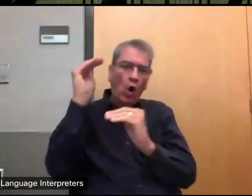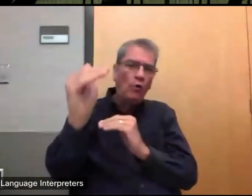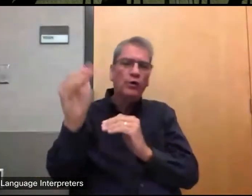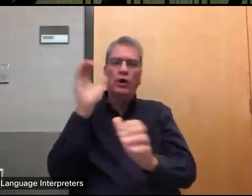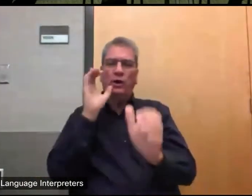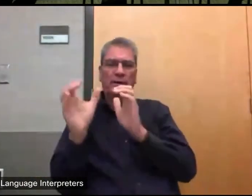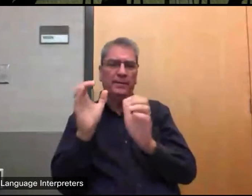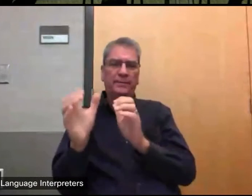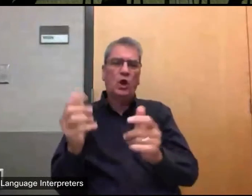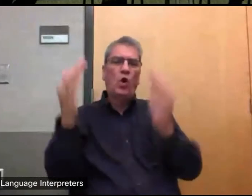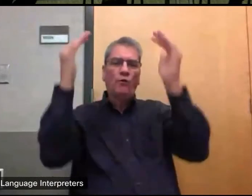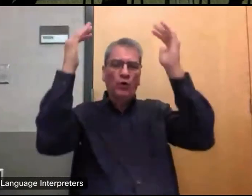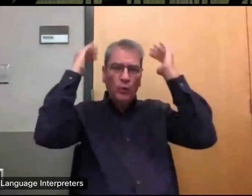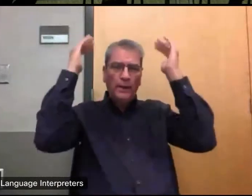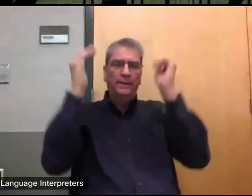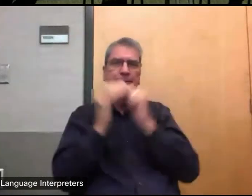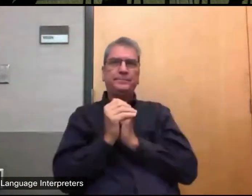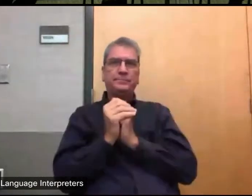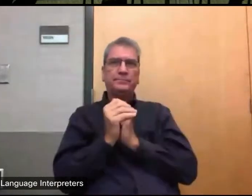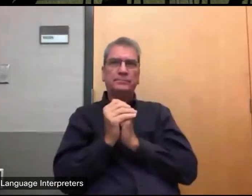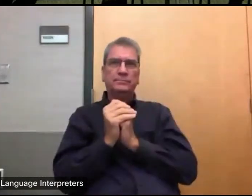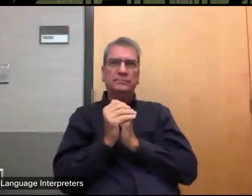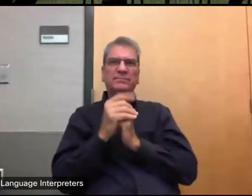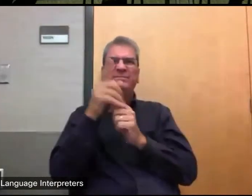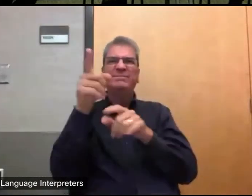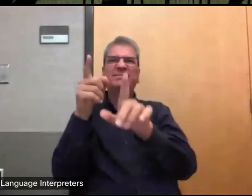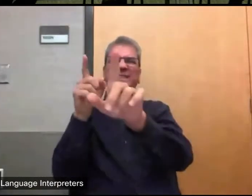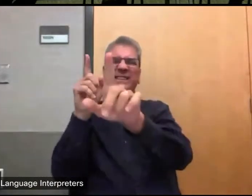Yeah, I think part of that too is it's really easy to forget all the other people who are